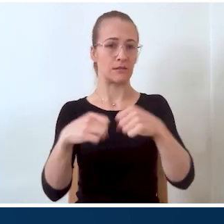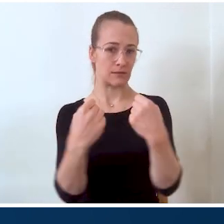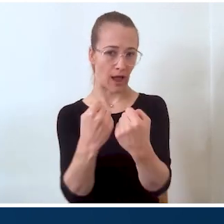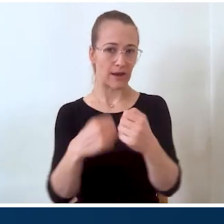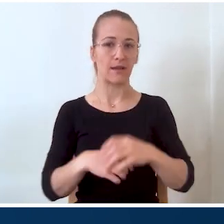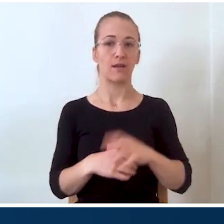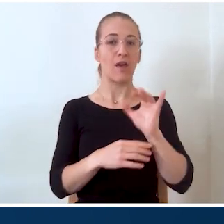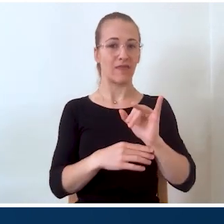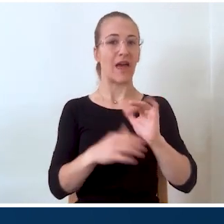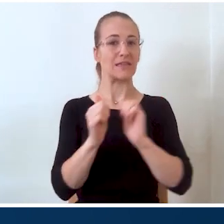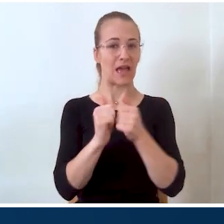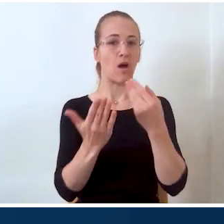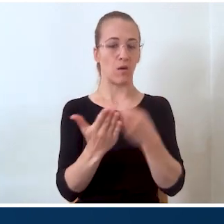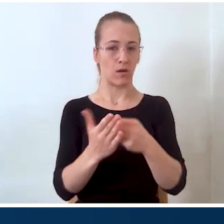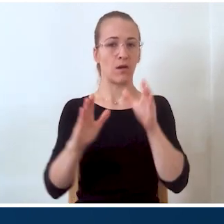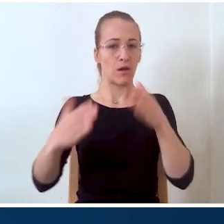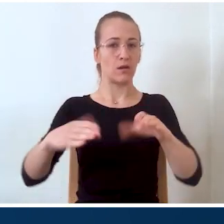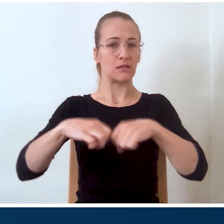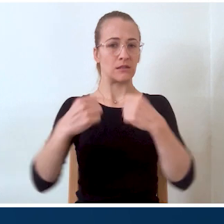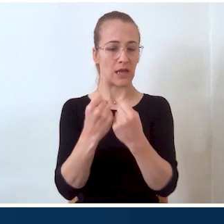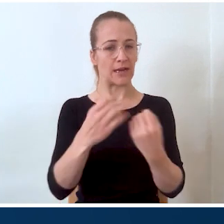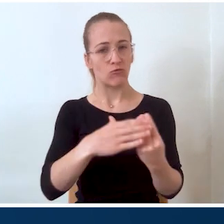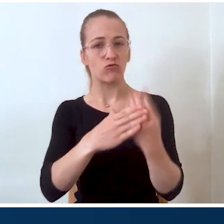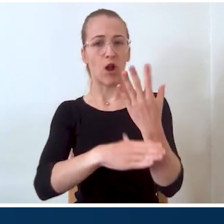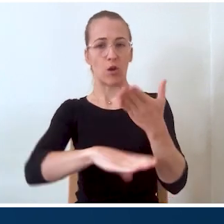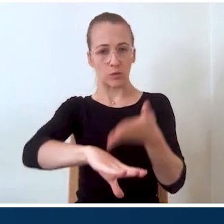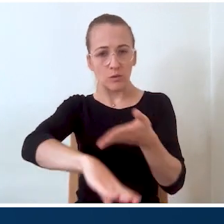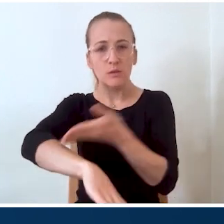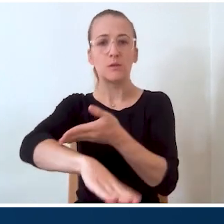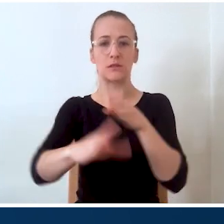That is how capitalism grows, that's how our culture grows.